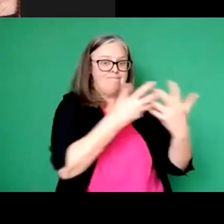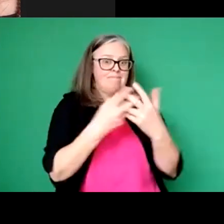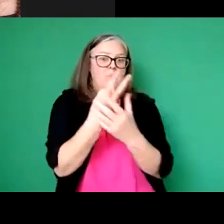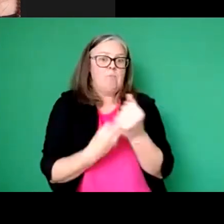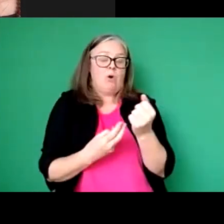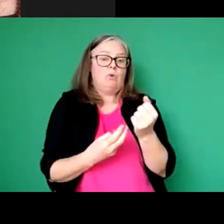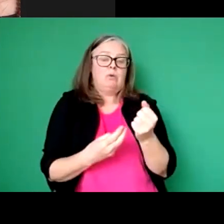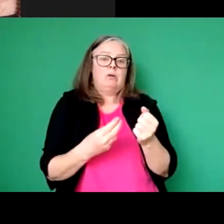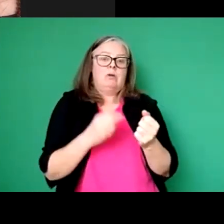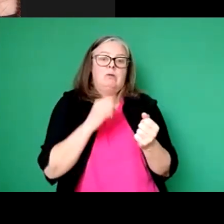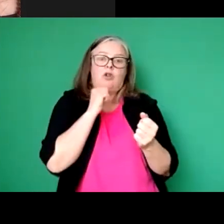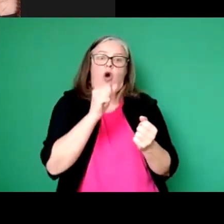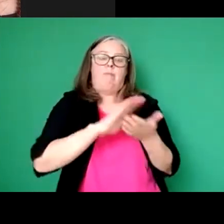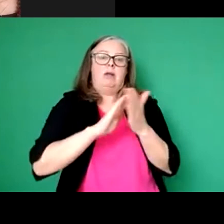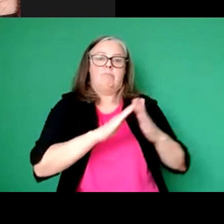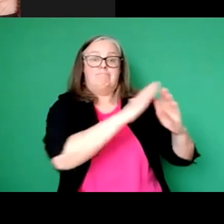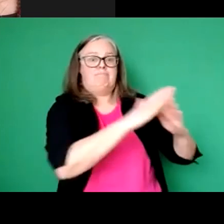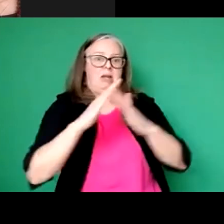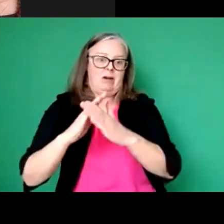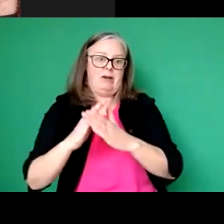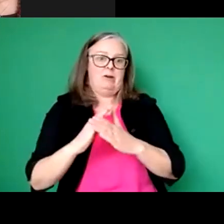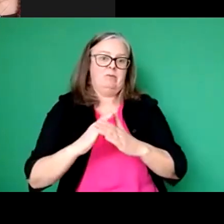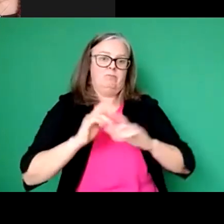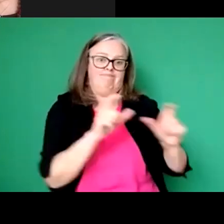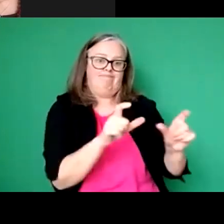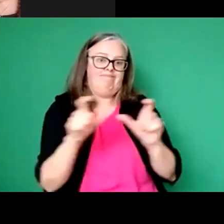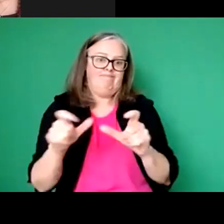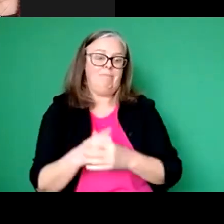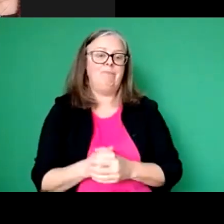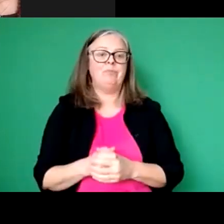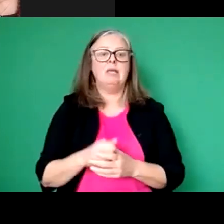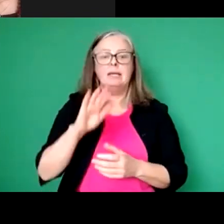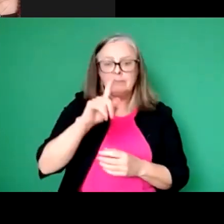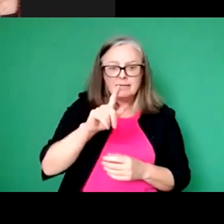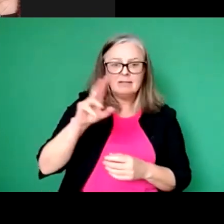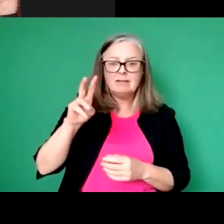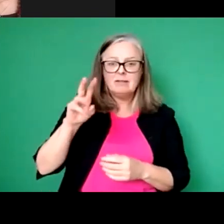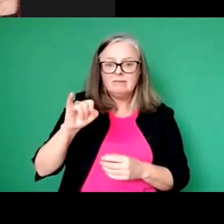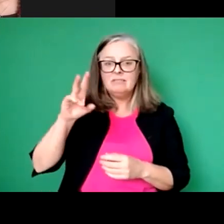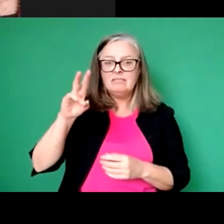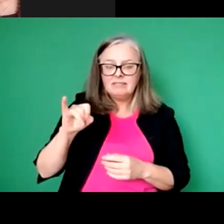in everything that our experts vivi bill yvonne you've been saying which is that in conversations